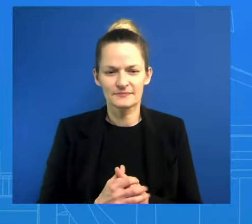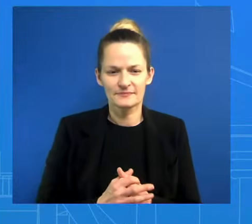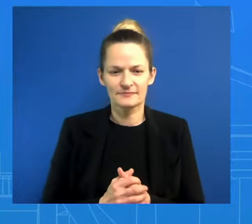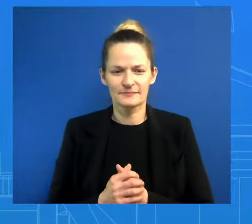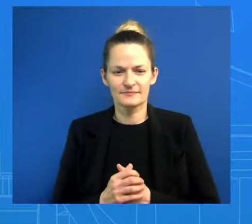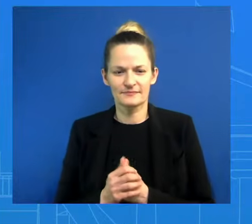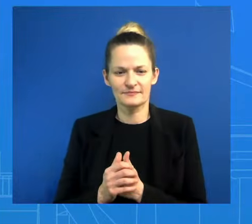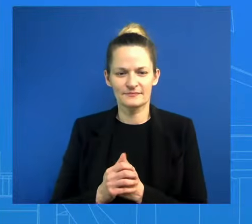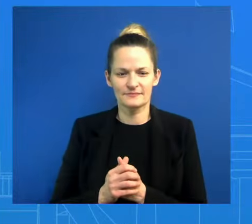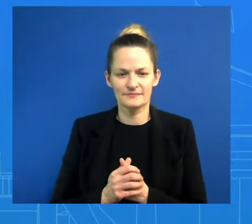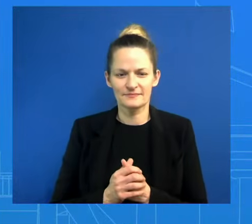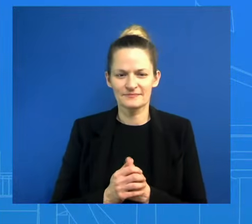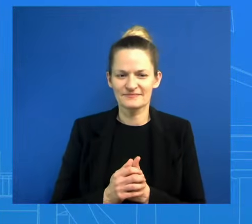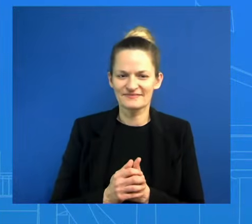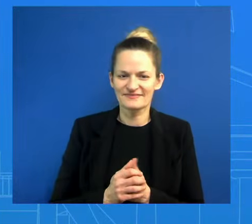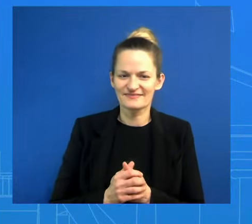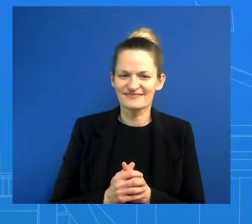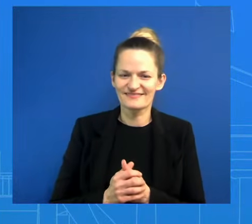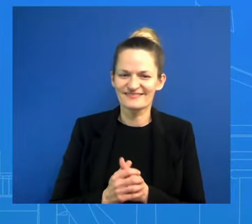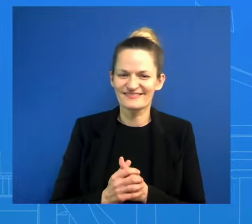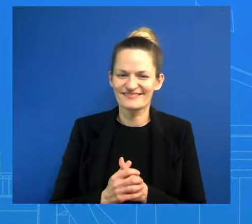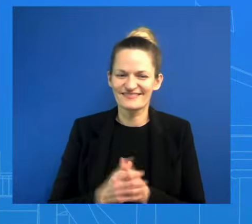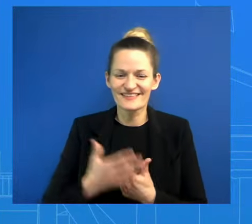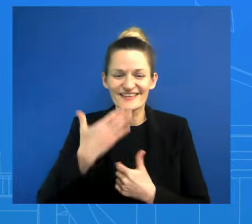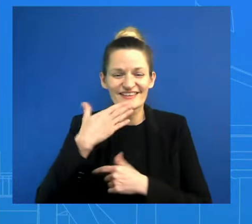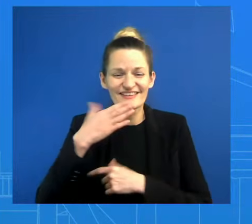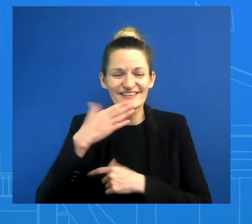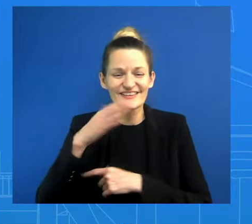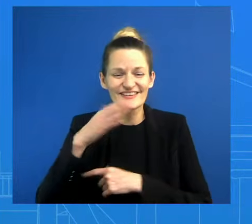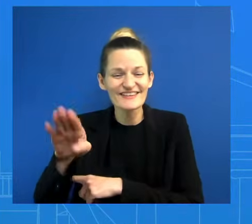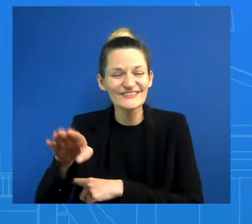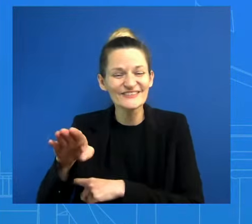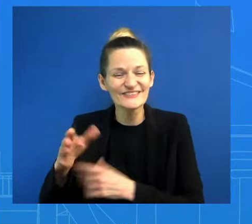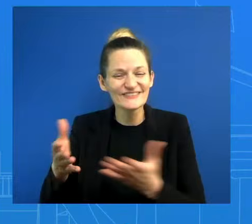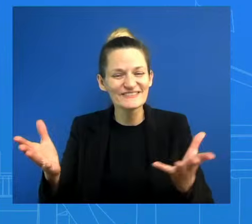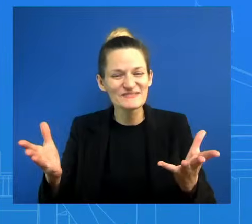Ms. Jean-Pierre: Good afternoon, everybody. All right, Happy Friday.